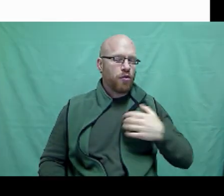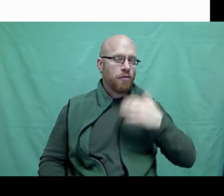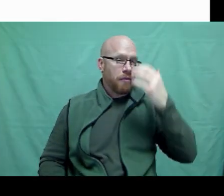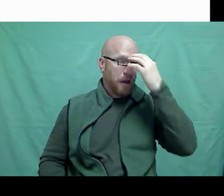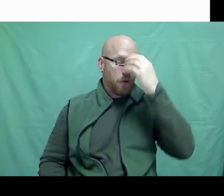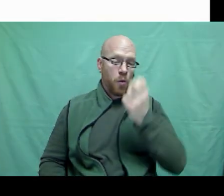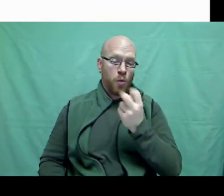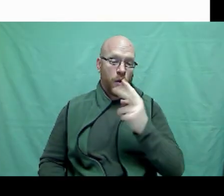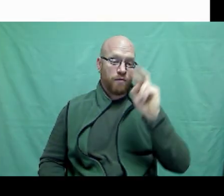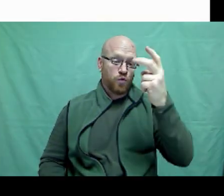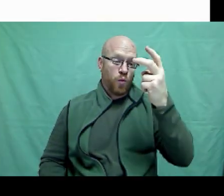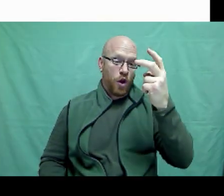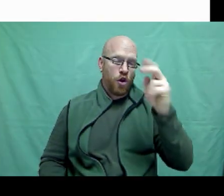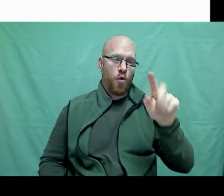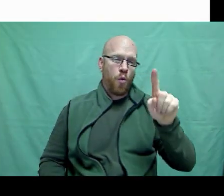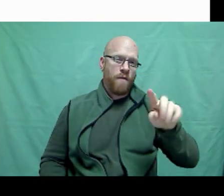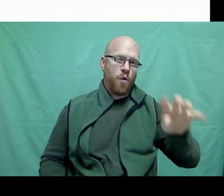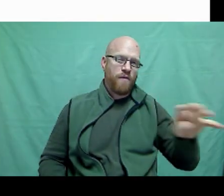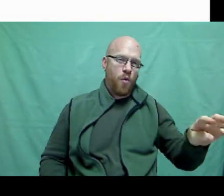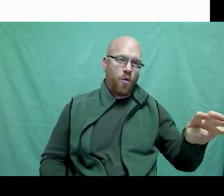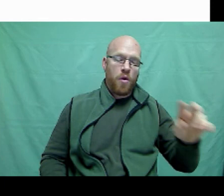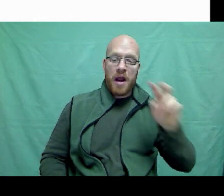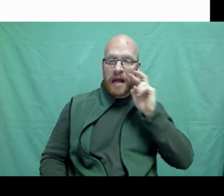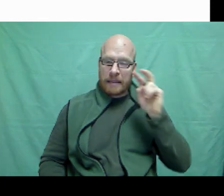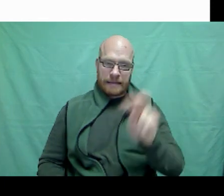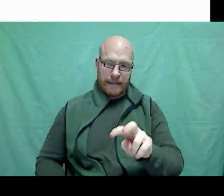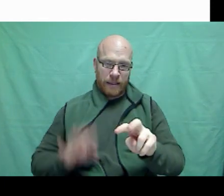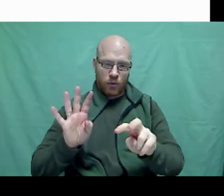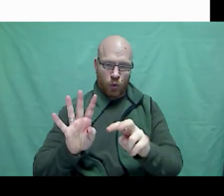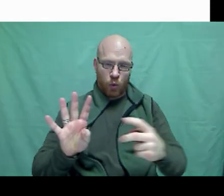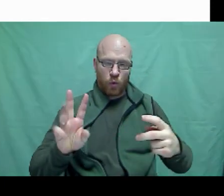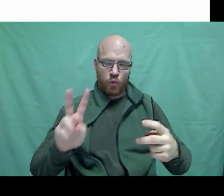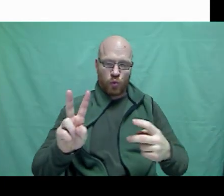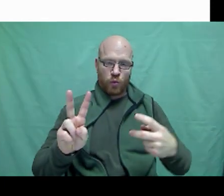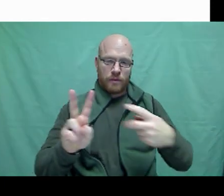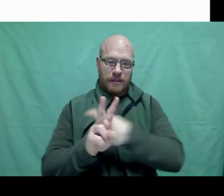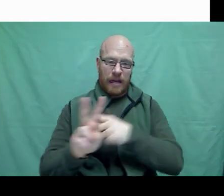I happen to know my squares, so I know 12 squared is 144.